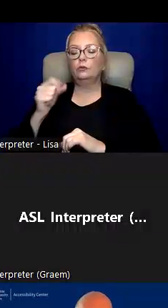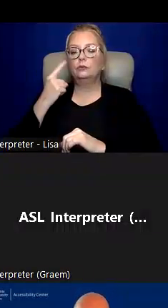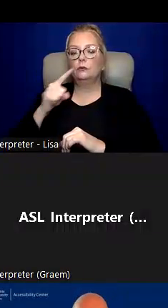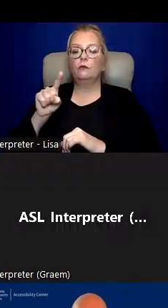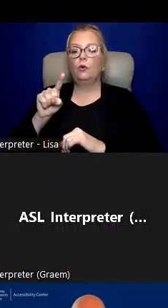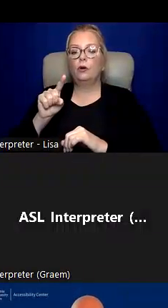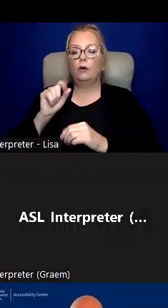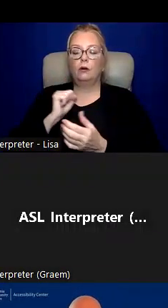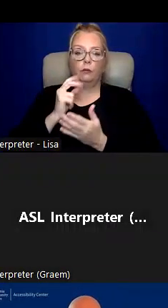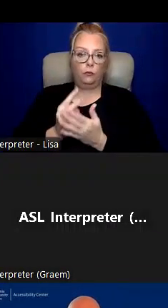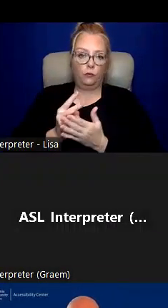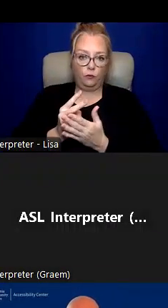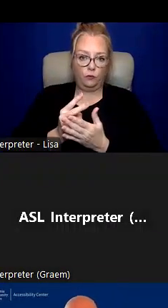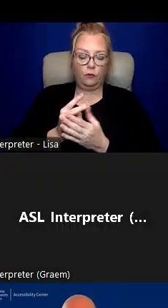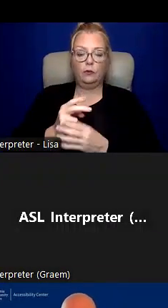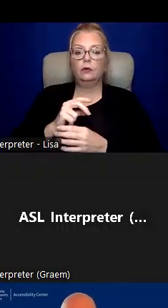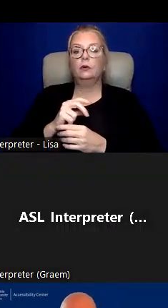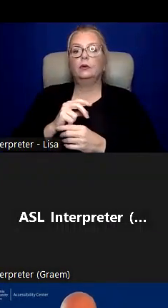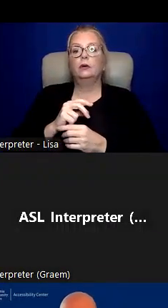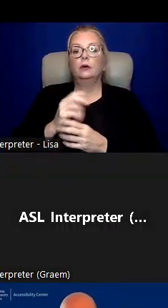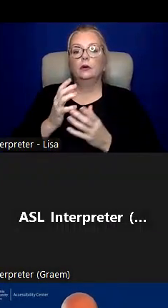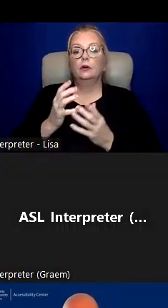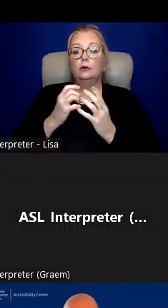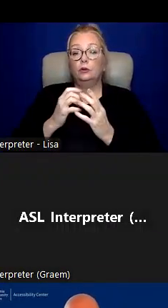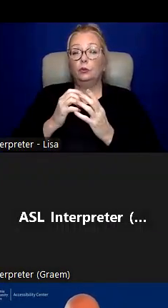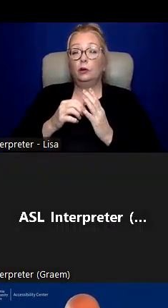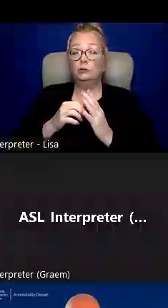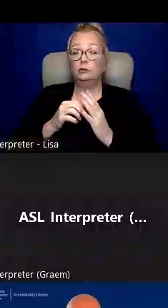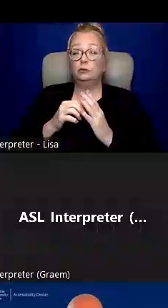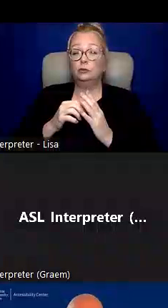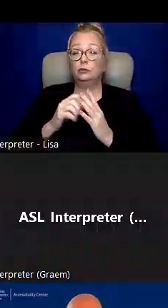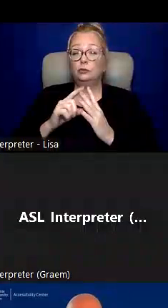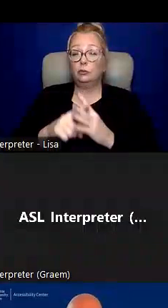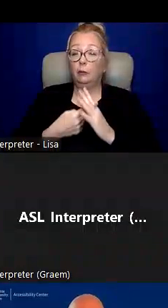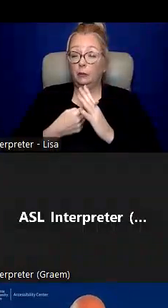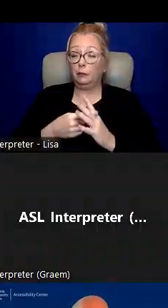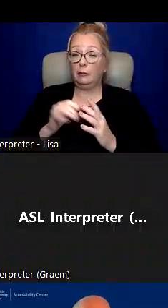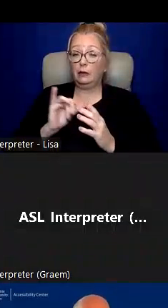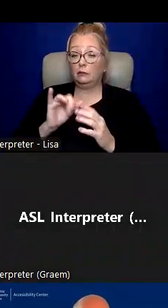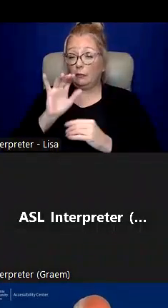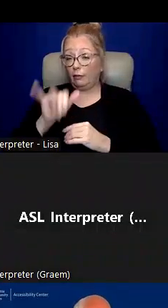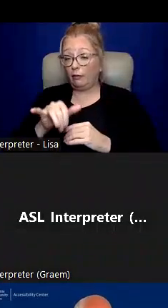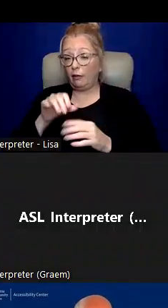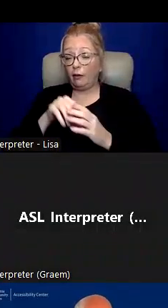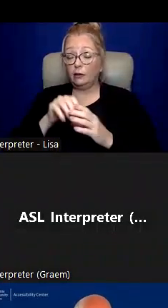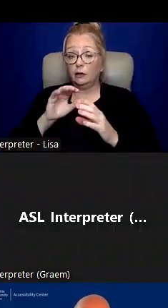So when you're looking at implementing something like this at a college level, you can make it as simple as this is just about accessibility.